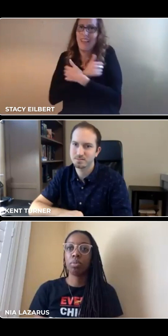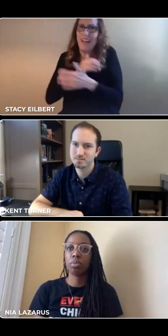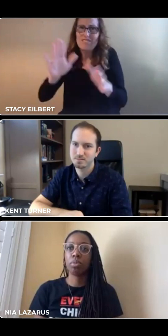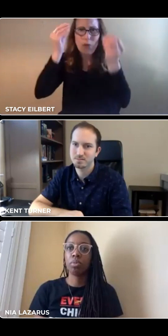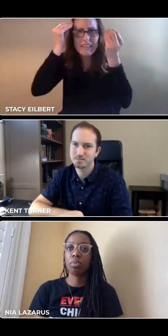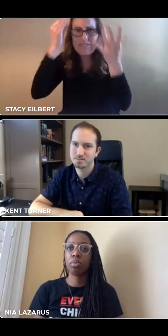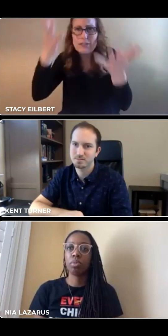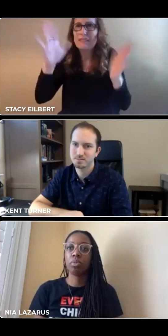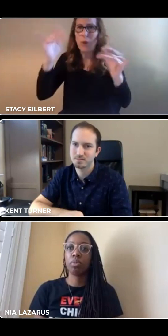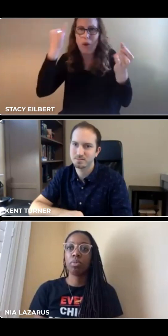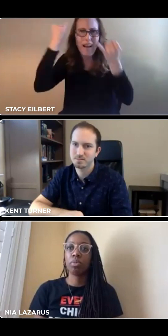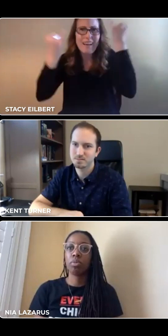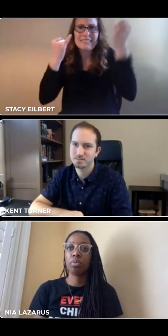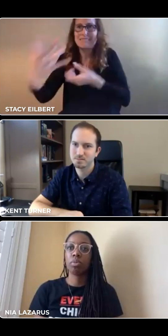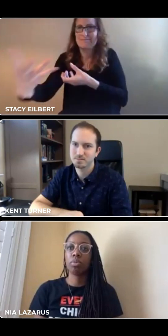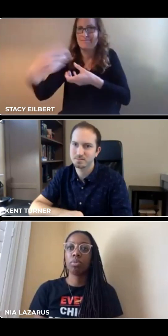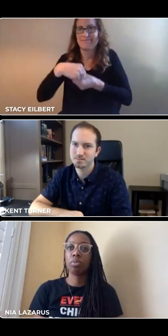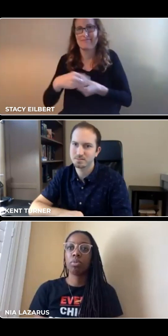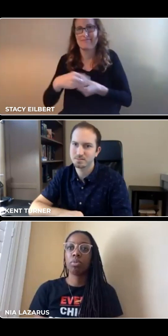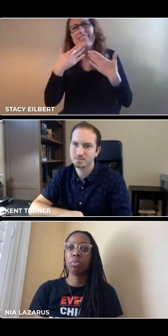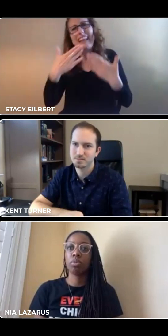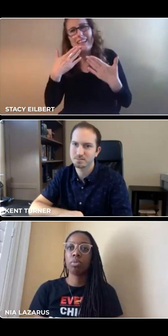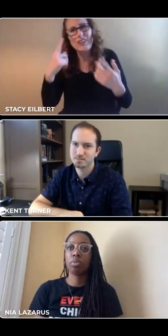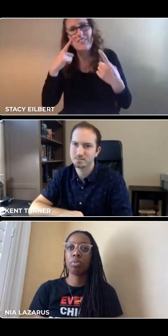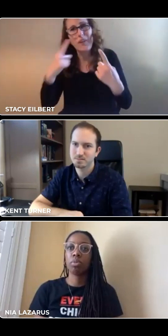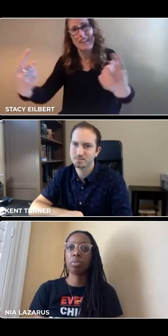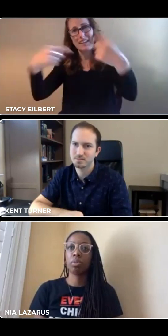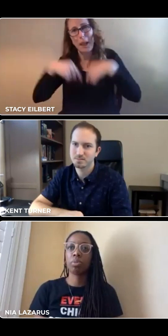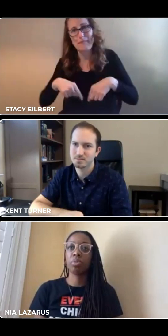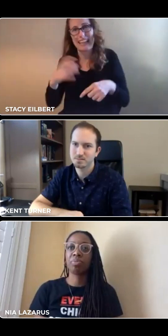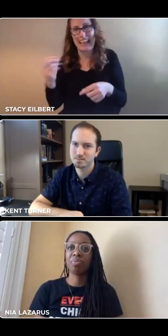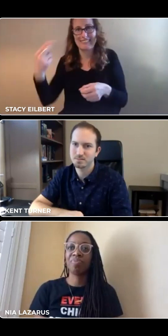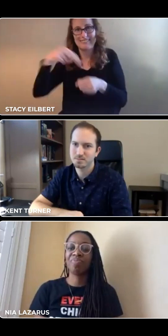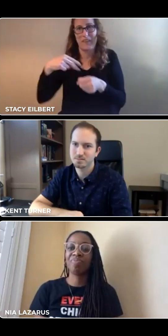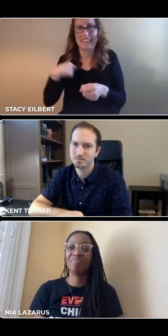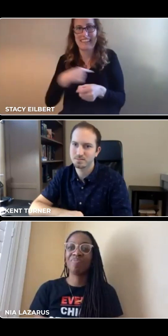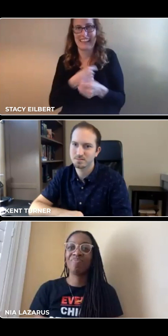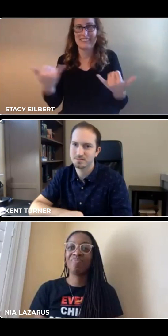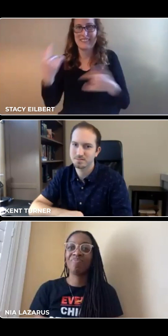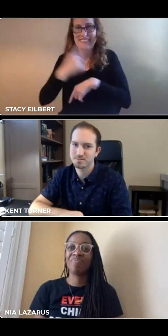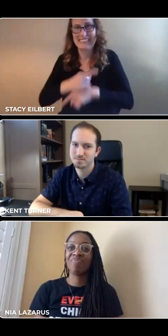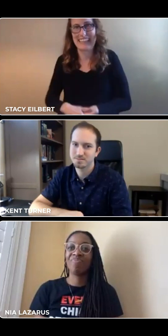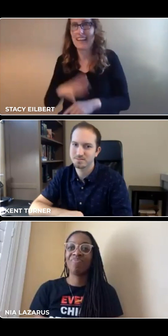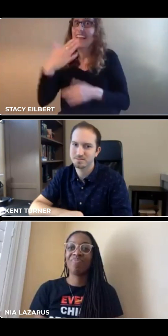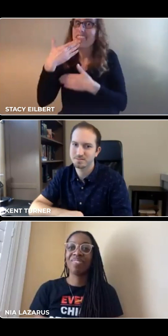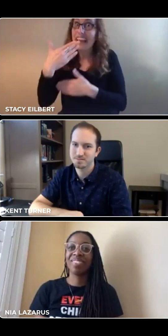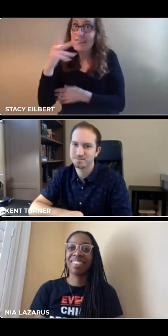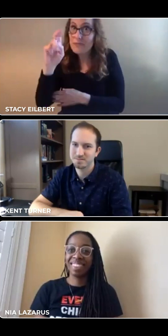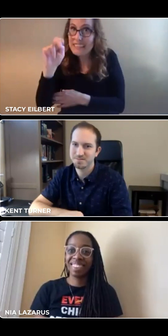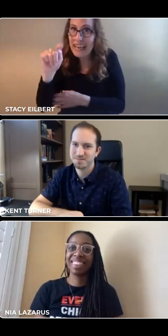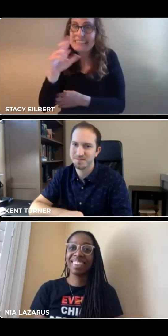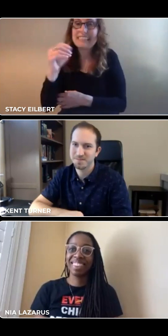out what's in the chat box. And fill out the survey. We welcome all of your ideas and pointers.